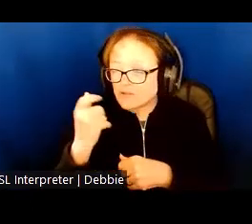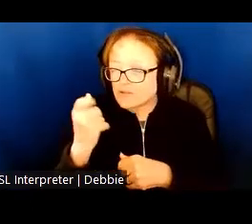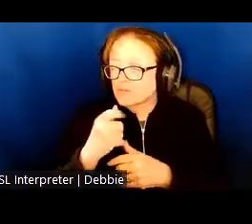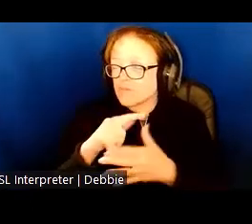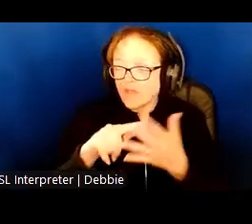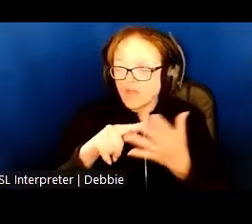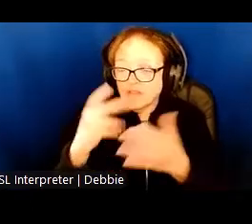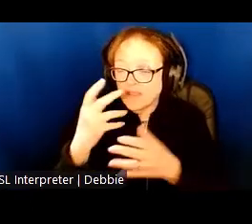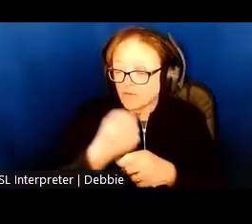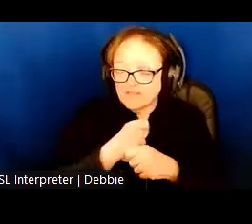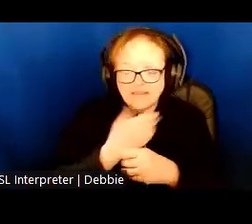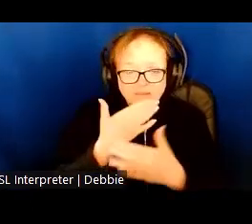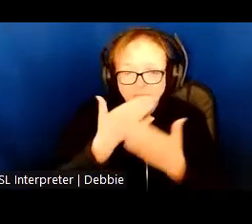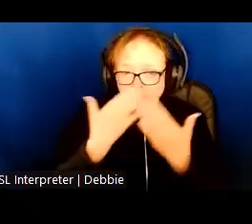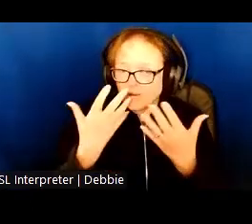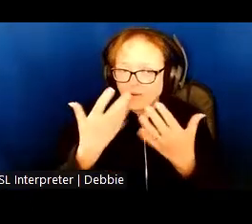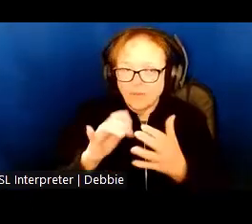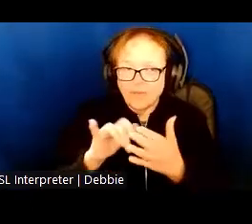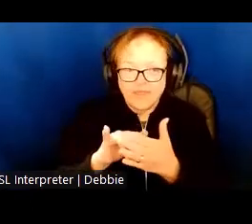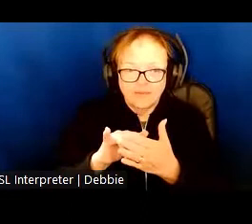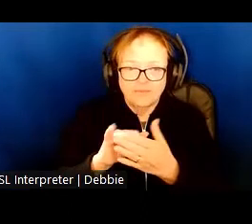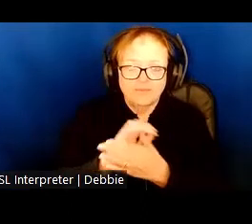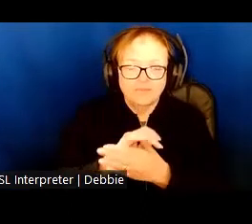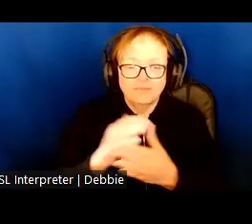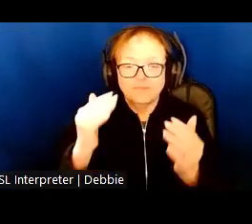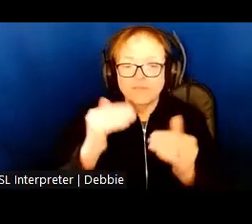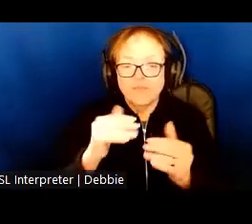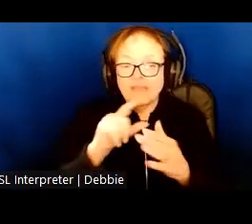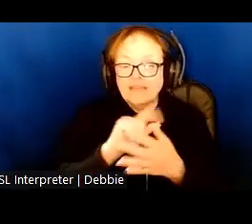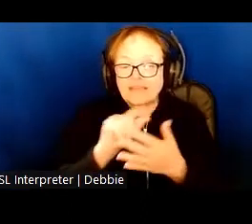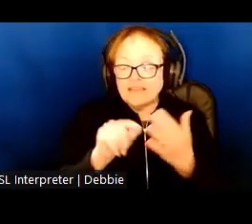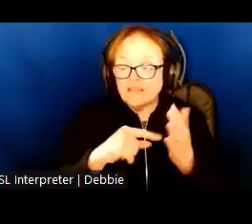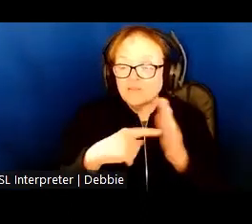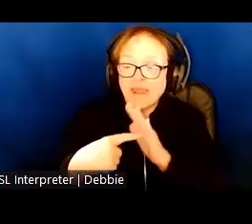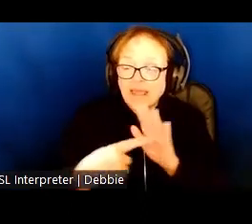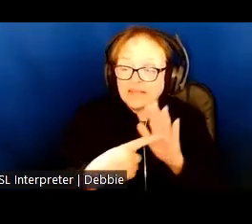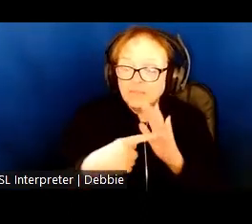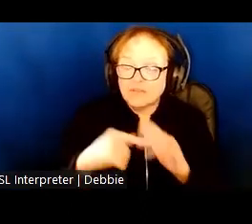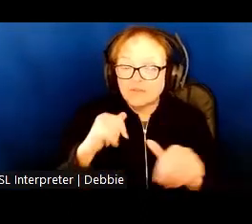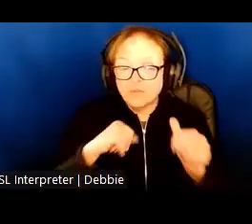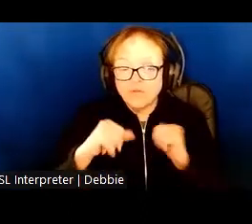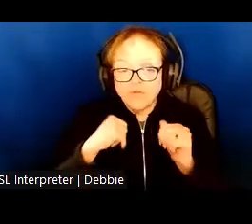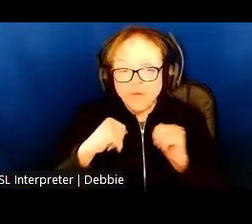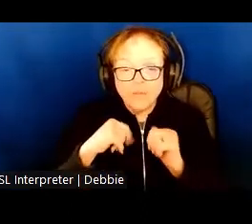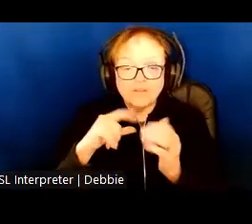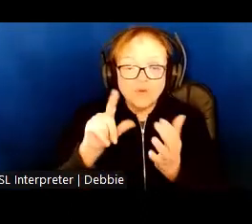Details about the exhibition, performance, or publication of the submitted work.